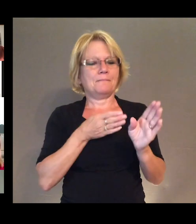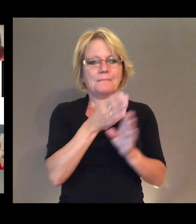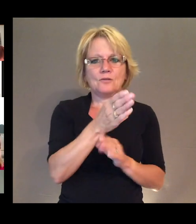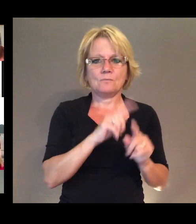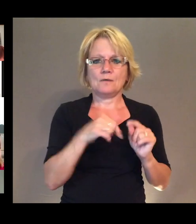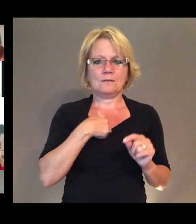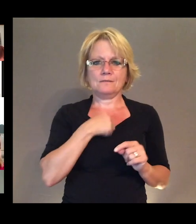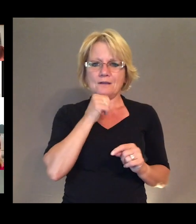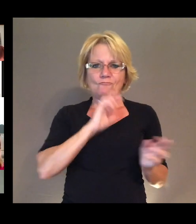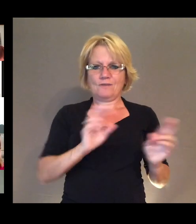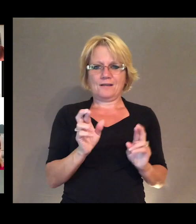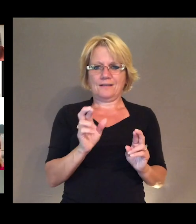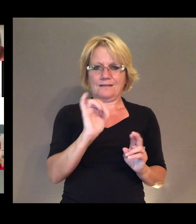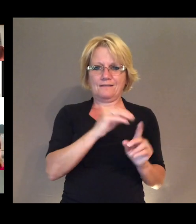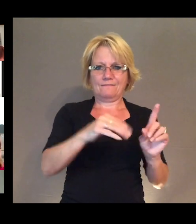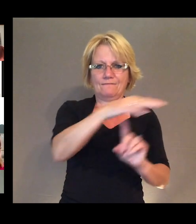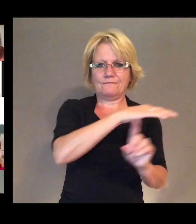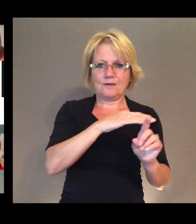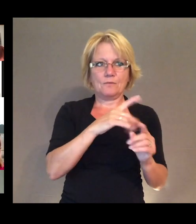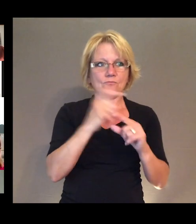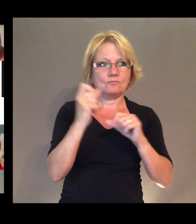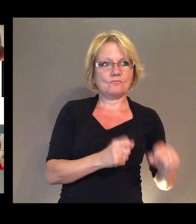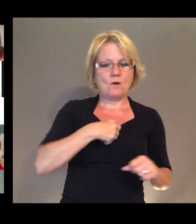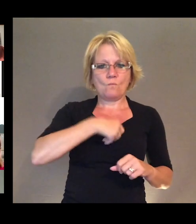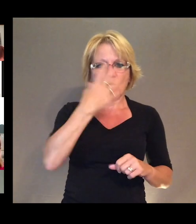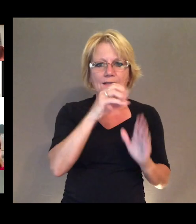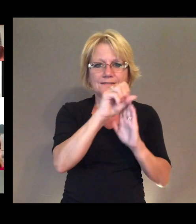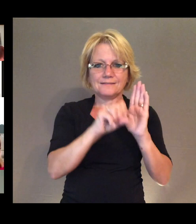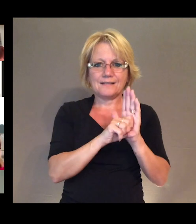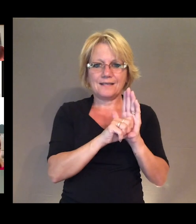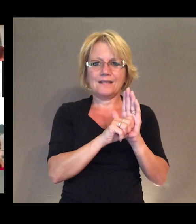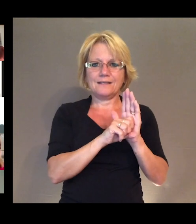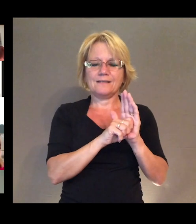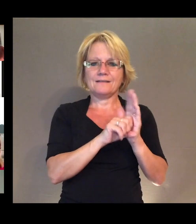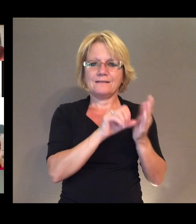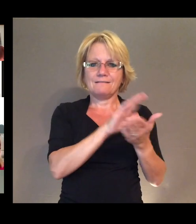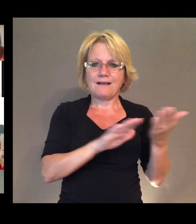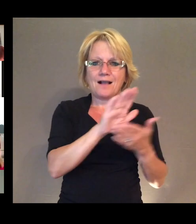The college I attended was a predominantly white state institution that didn't have many people that look like me.